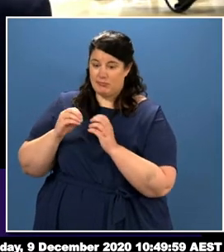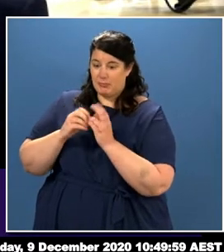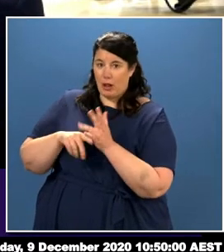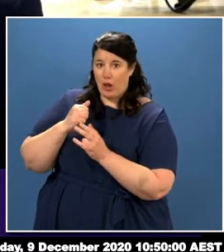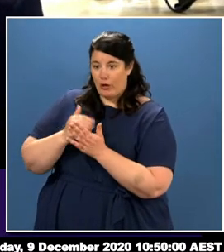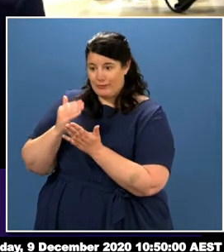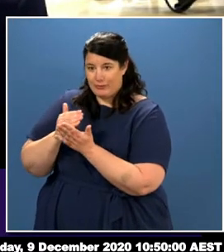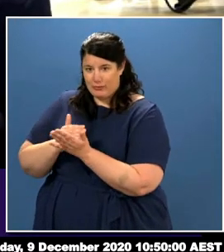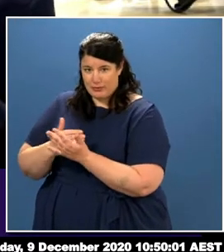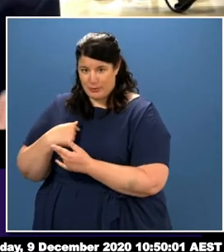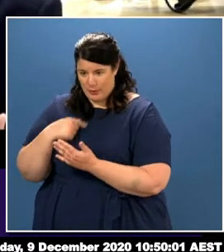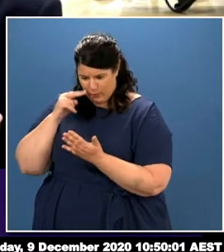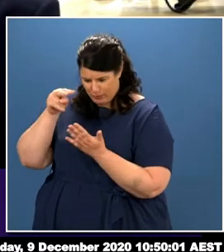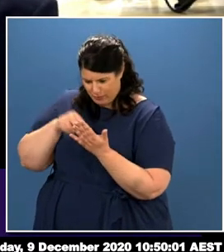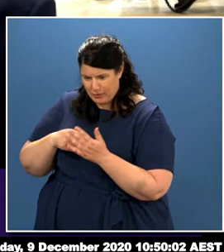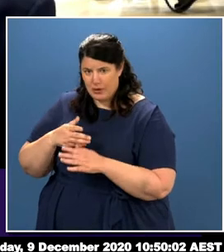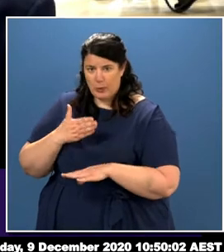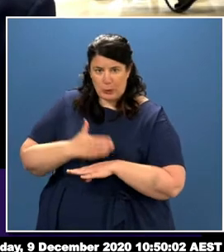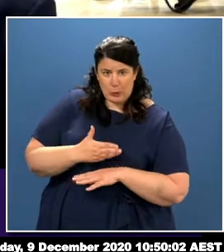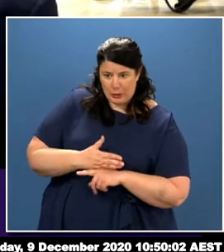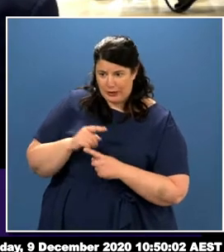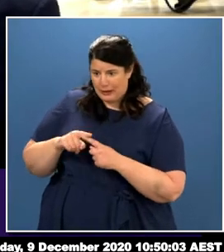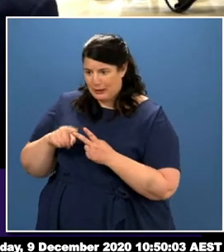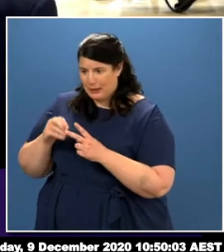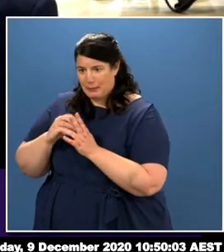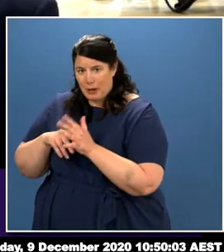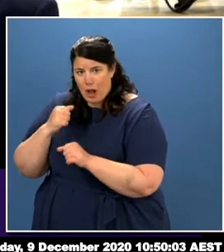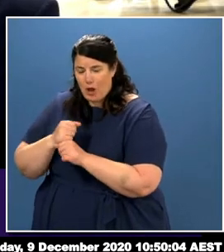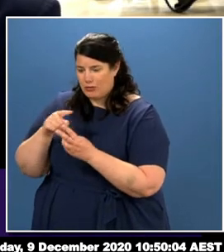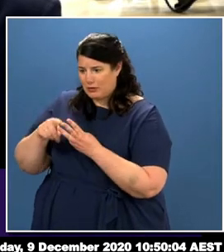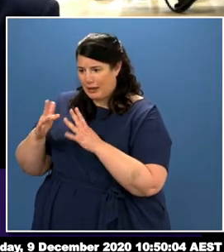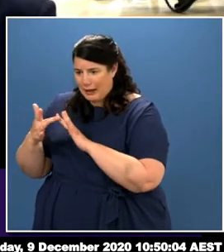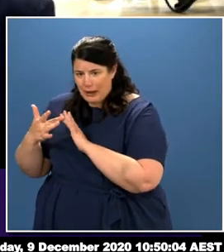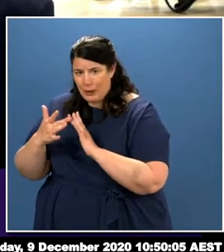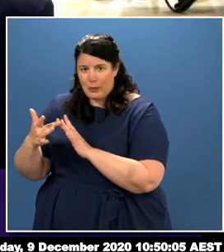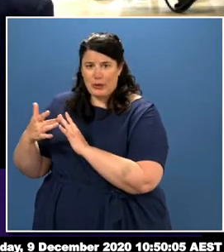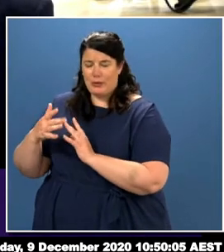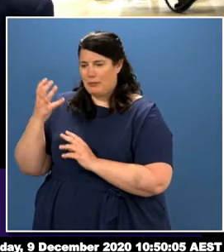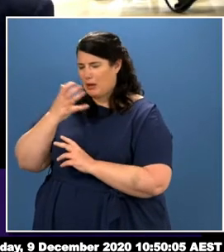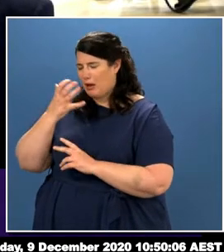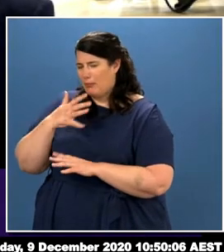You must be very busy, you are working and you've got the network and this blog.